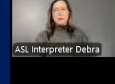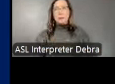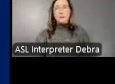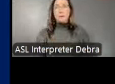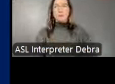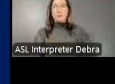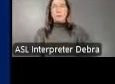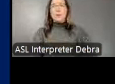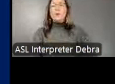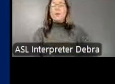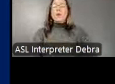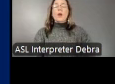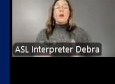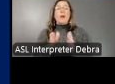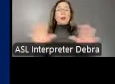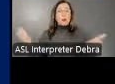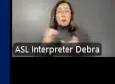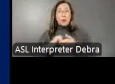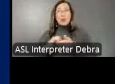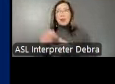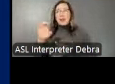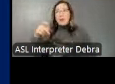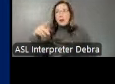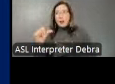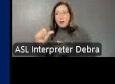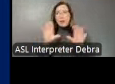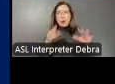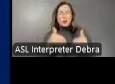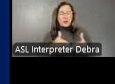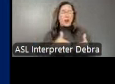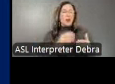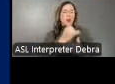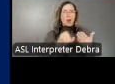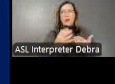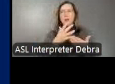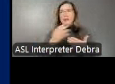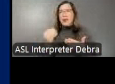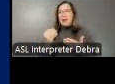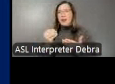with the Environmental Protection Agency focused on an Artists-in-Residence Program. Strengthened